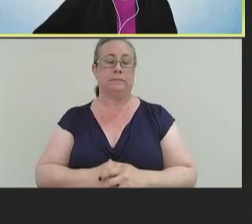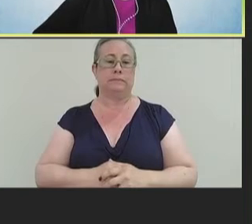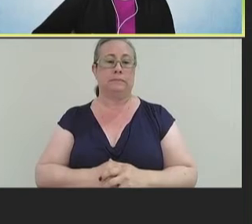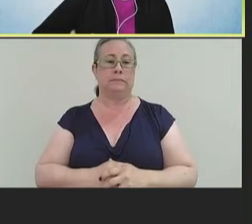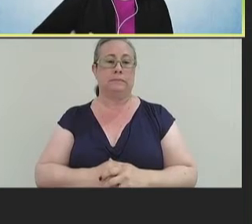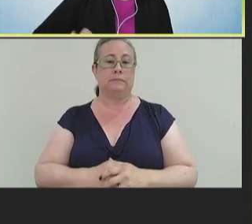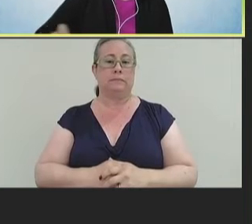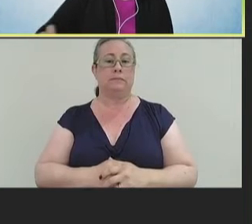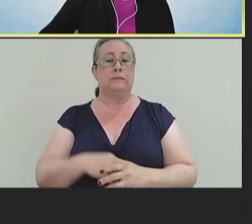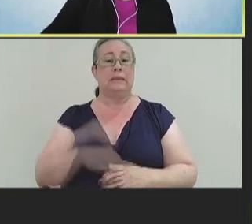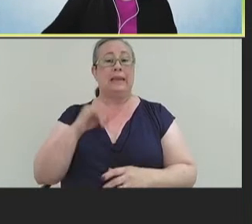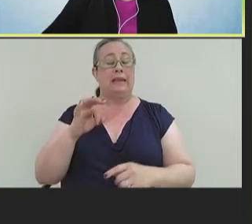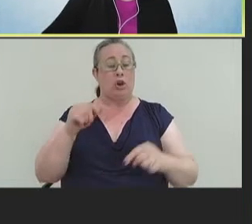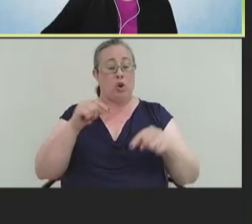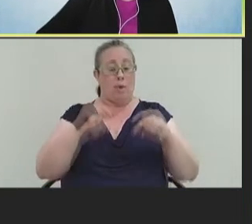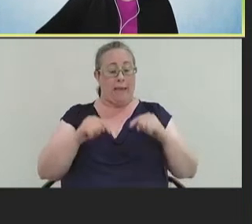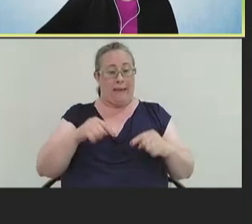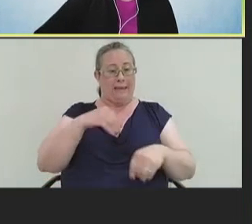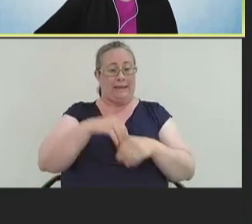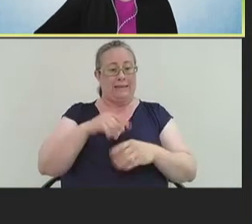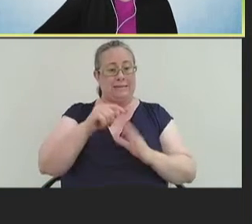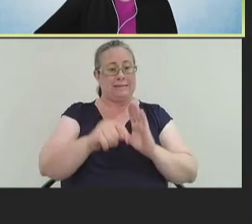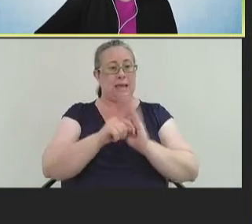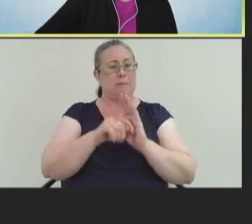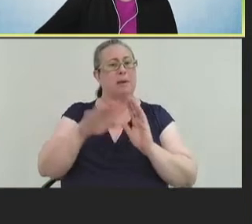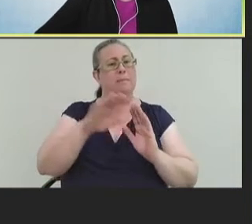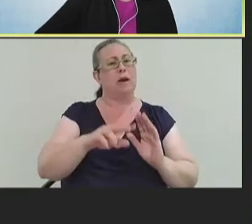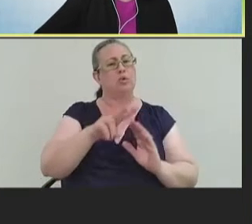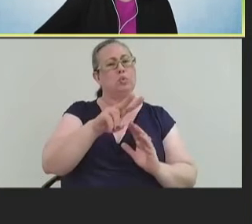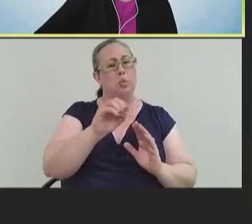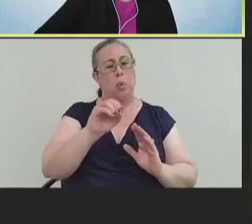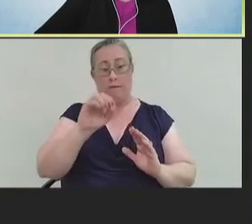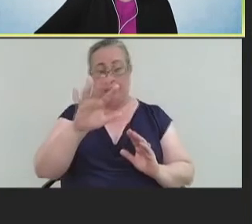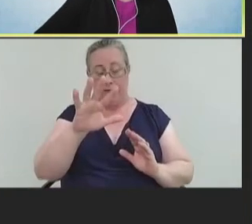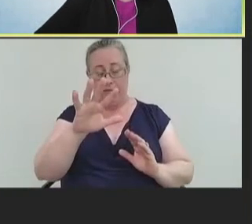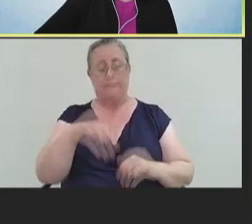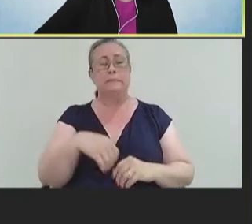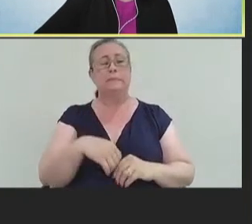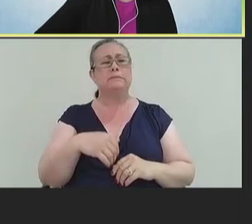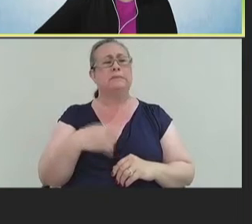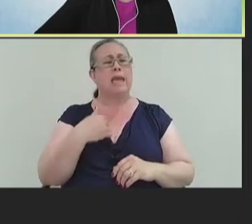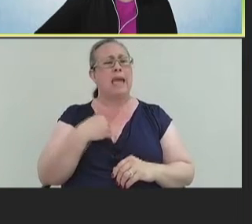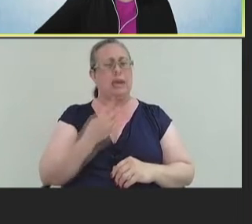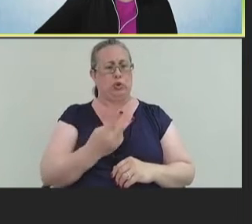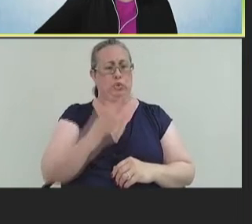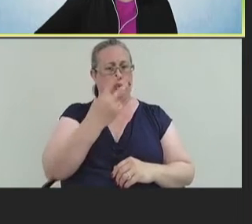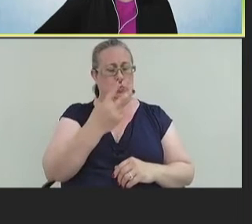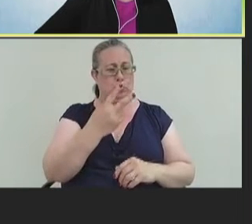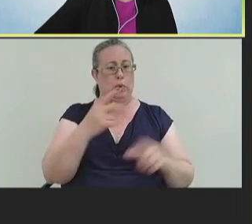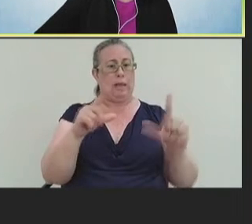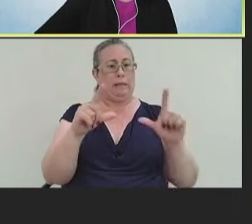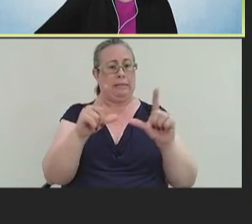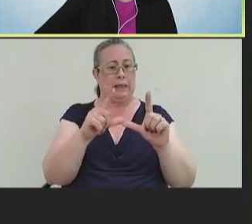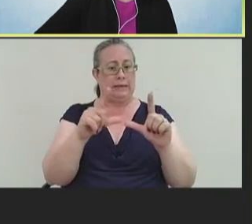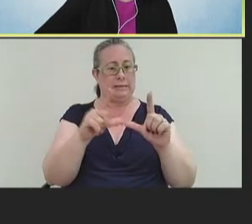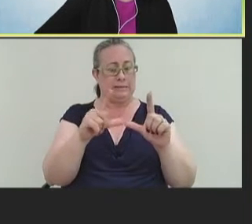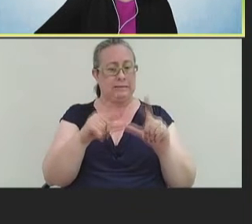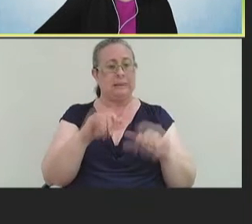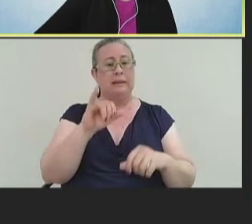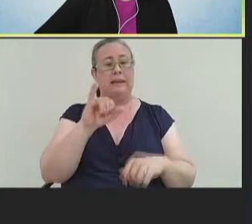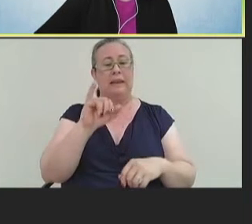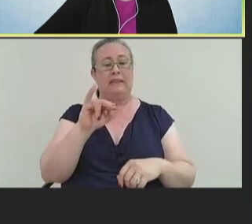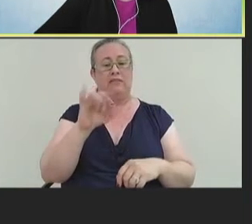So, if we go back in time, around 2005, there were only two U.S.-licensed seasonal influenza vaccine,